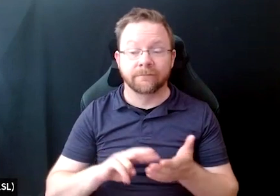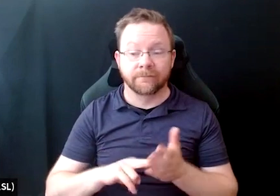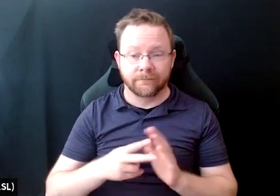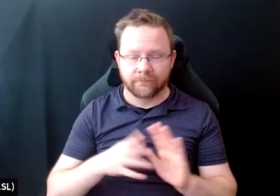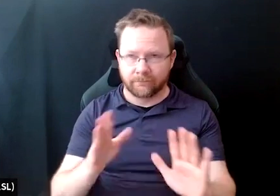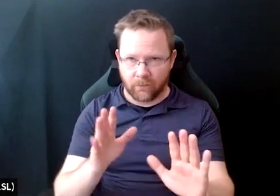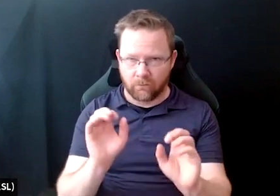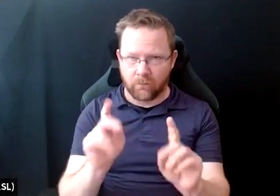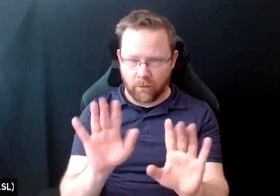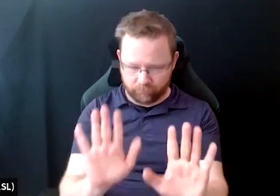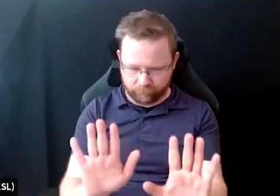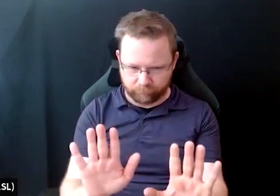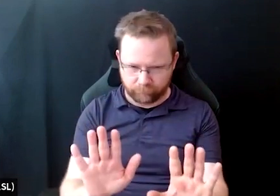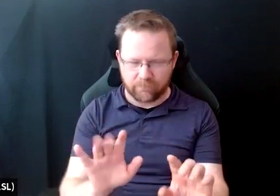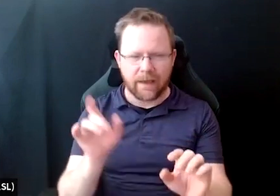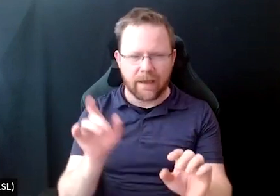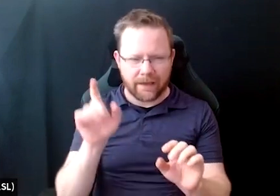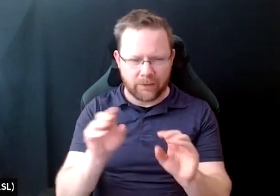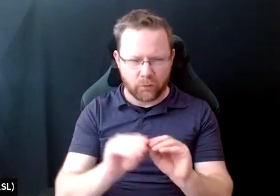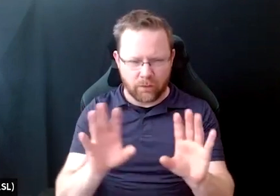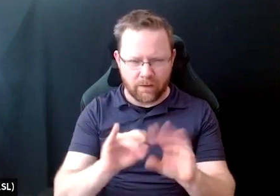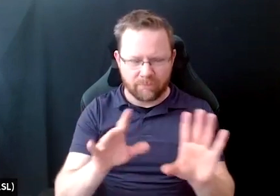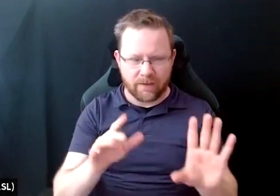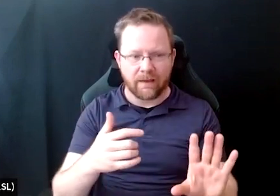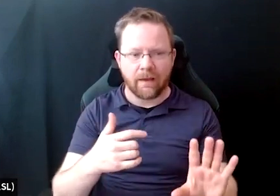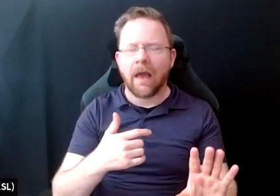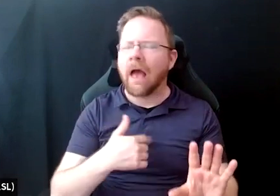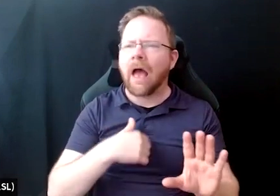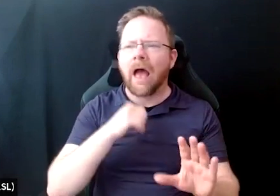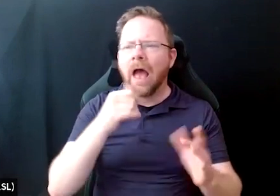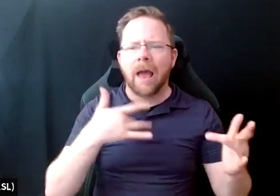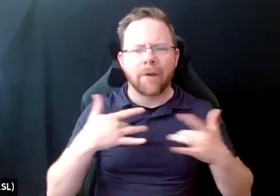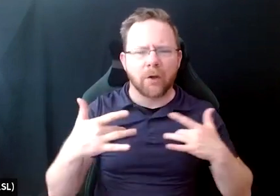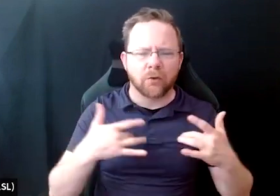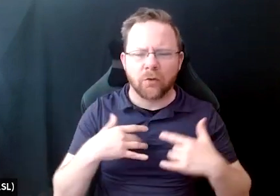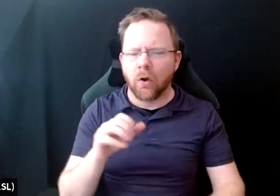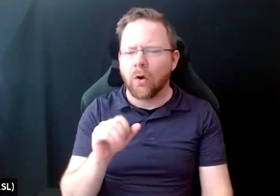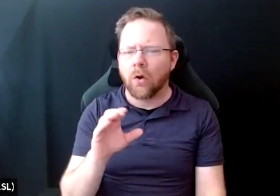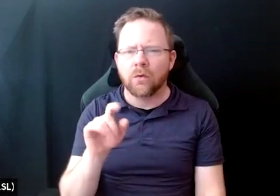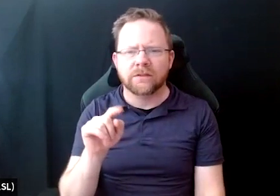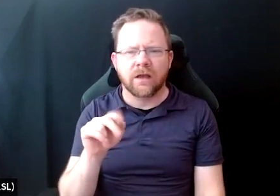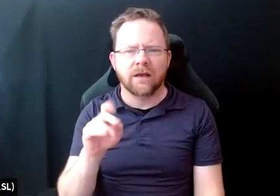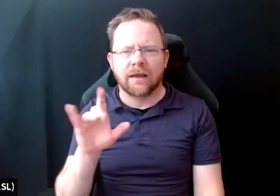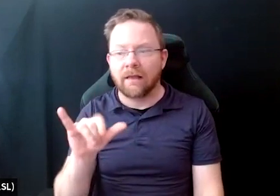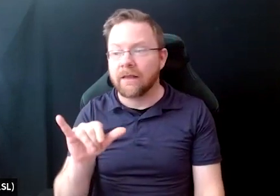Let me make a distinction. I'm not really worried about Scott Kelly being in space without ADHD medication.